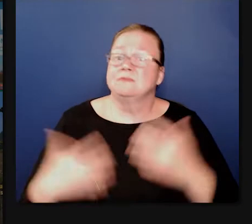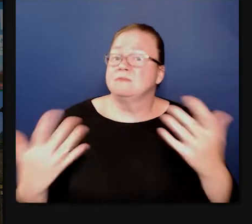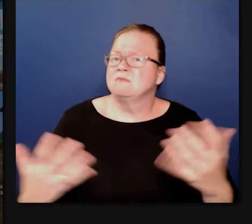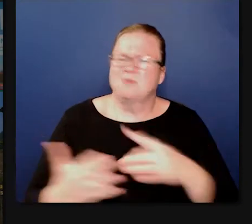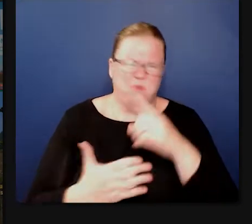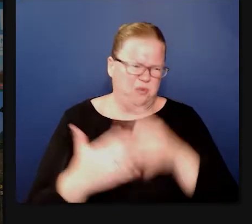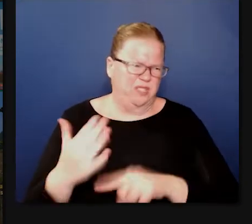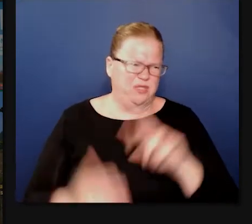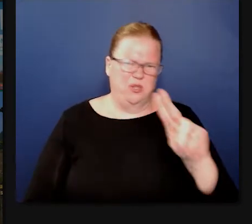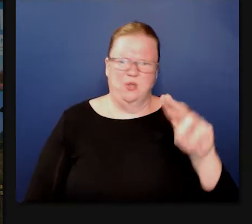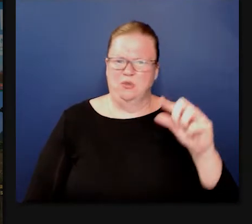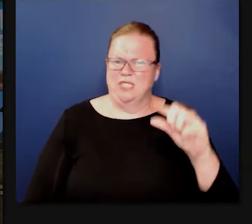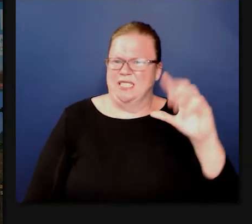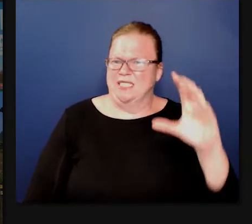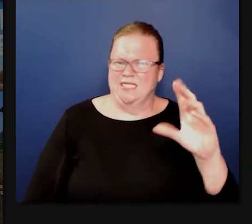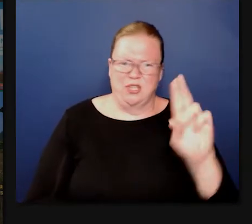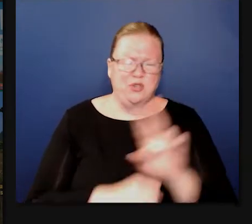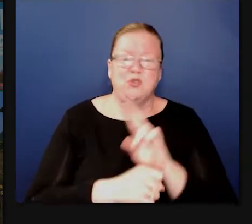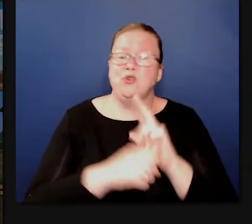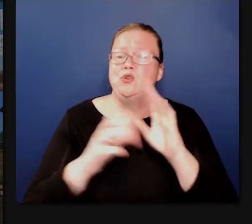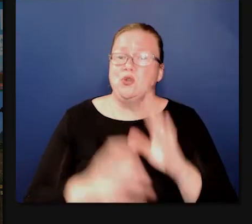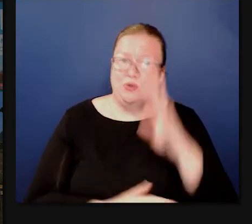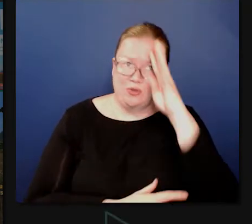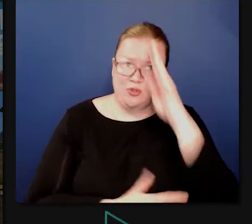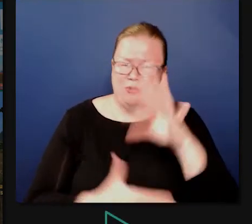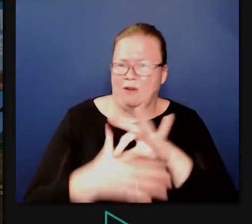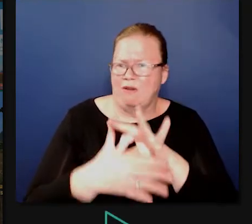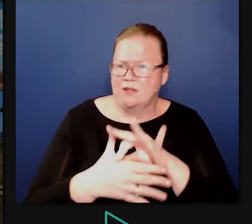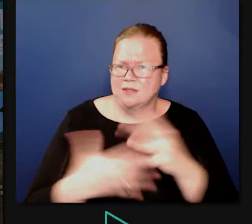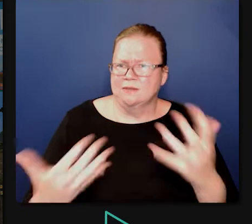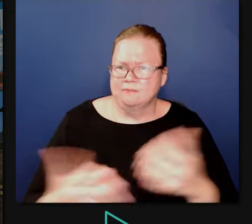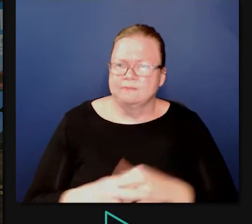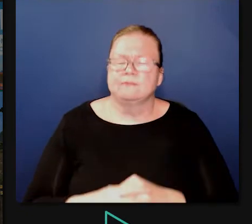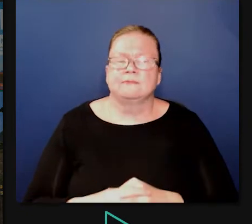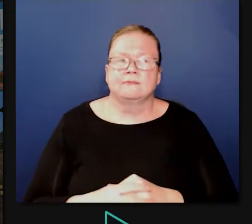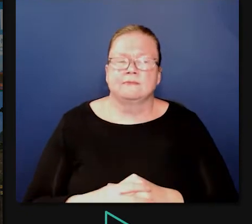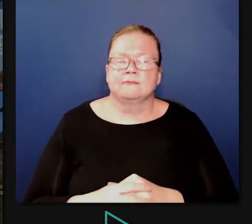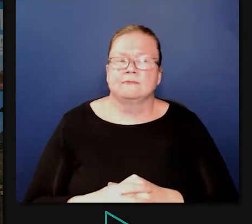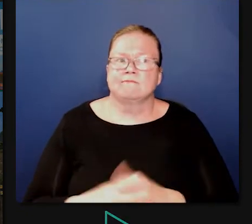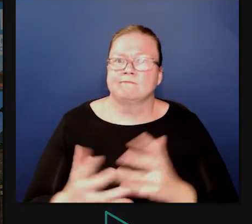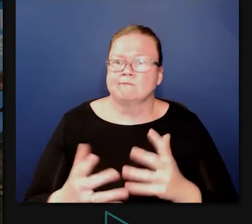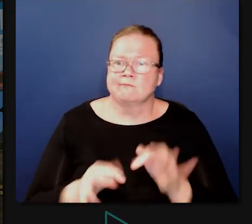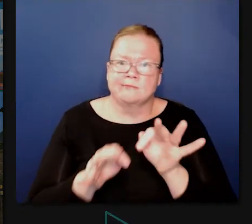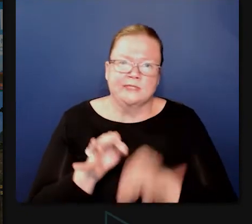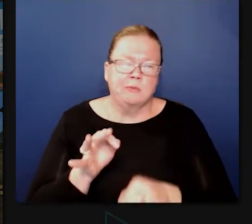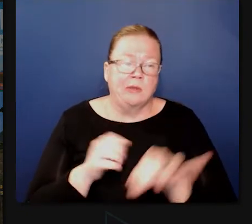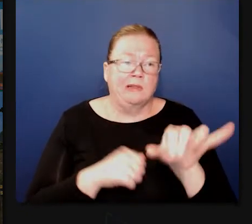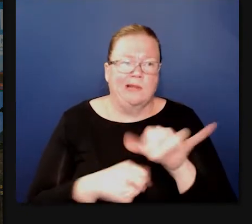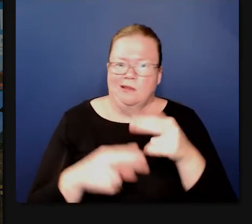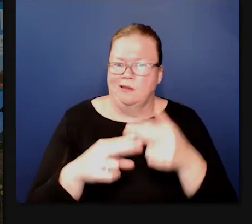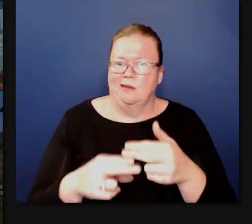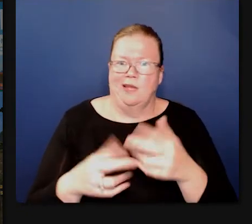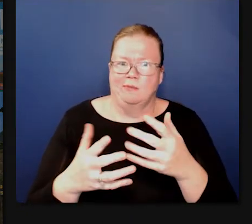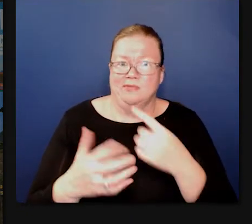So what is UGC or User Generated Content? So it's quite simply, as the name suggests,